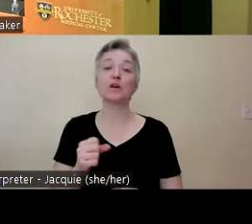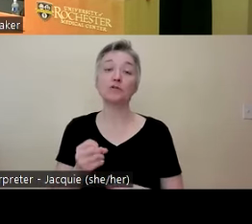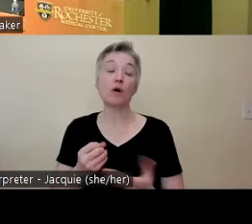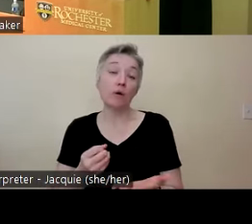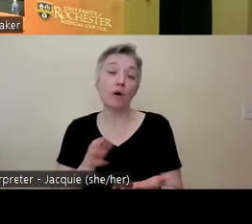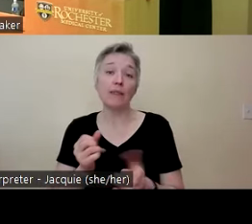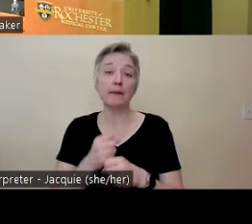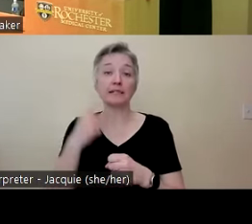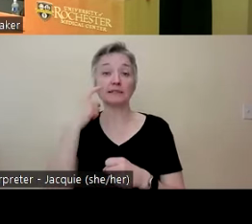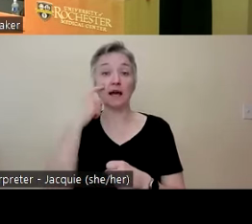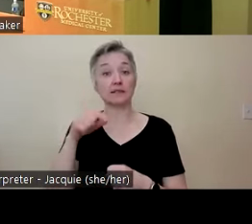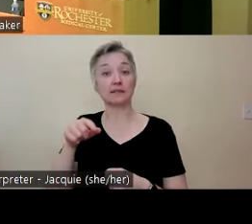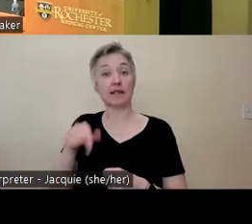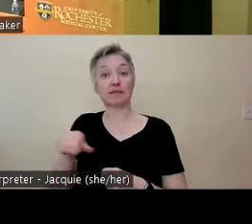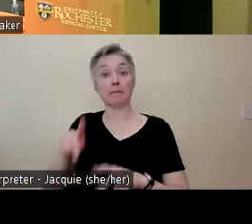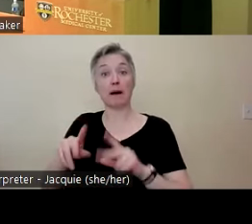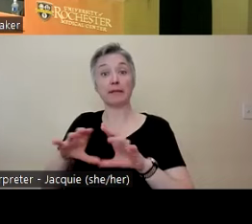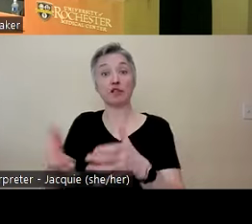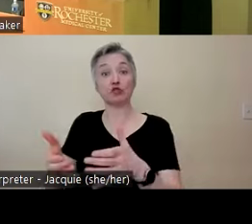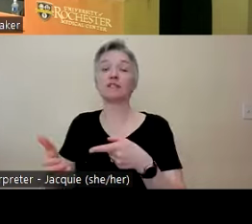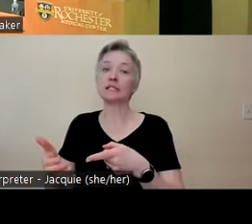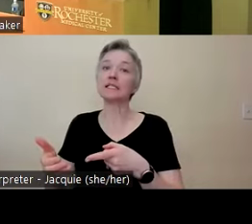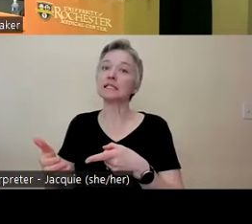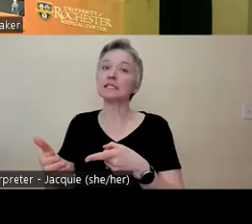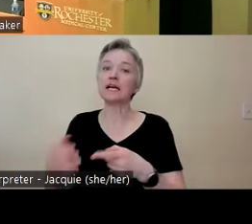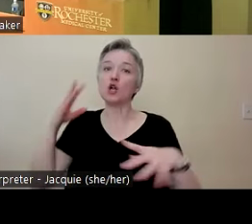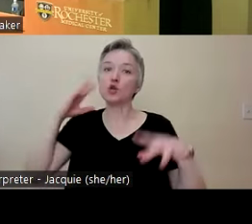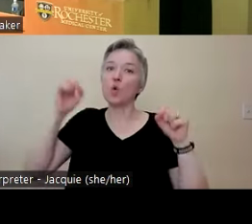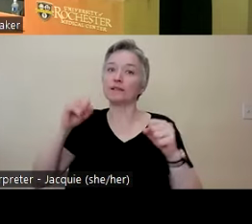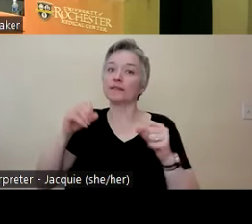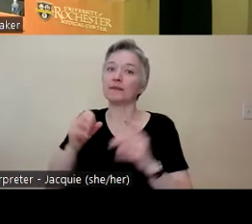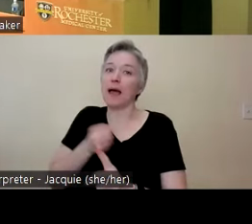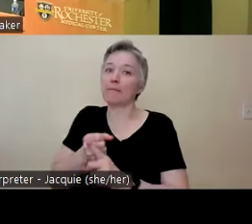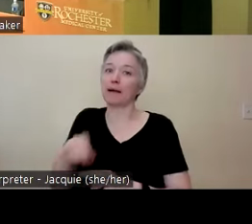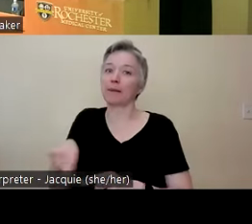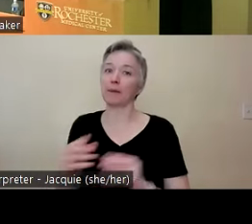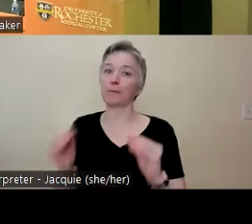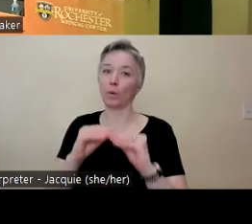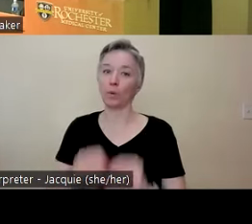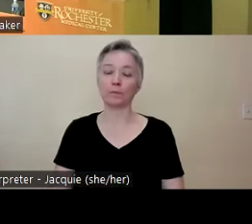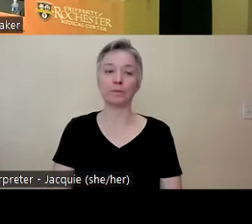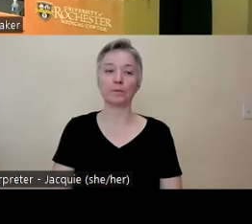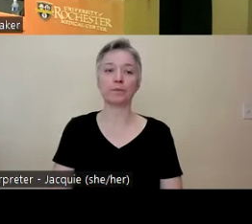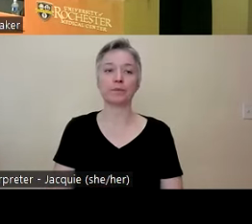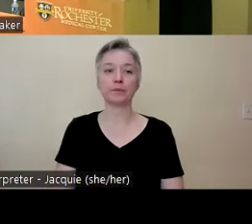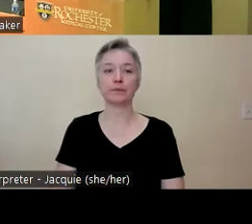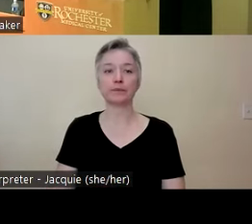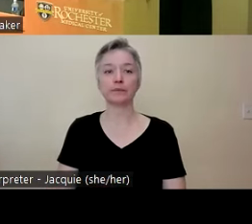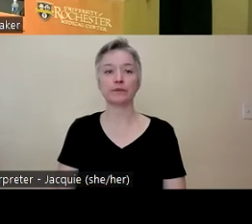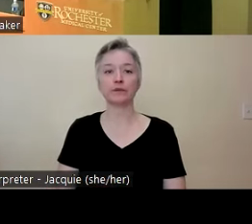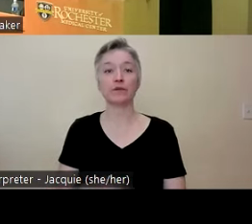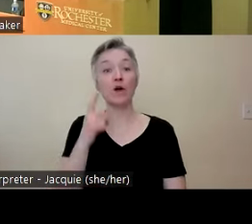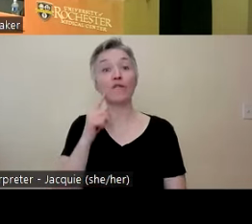would be more greatly impacted by noise so for this study I aim to investigate the influence